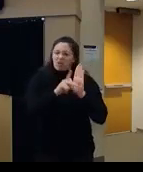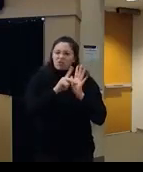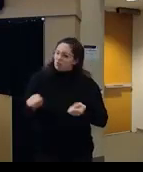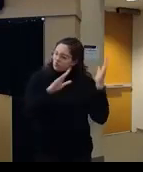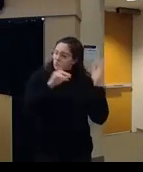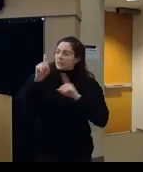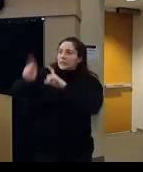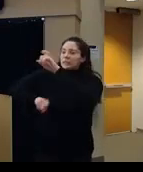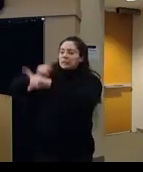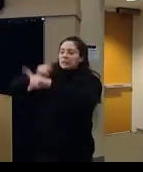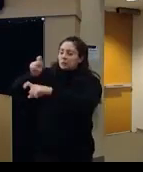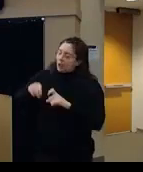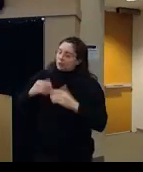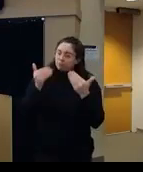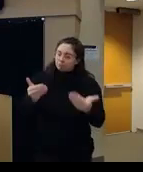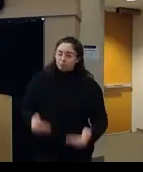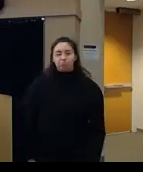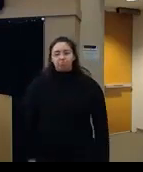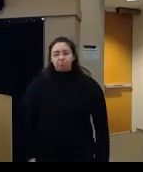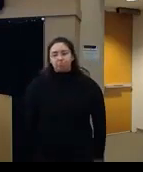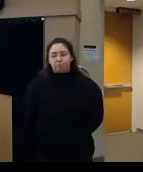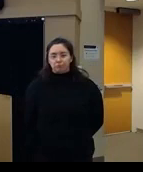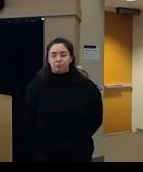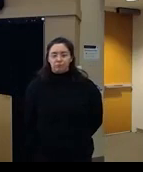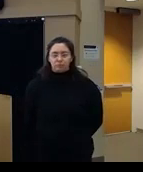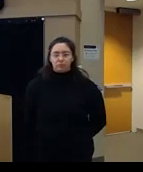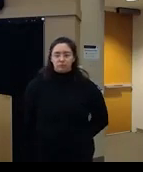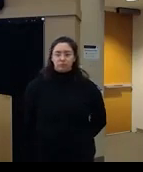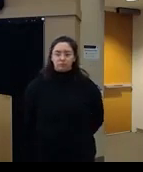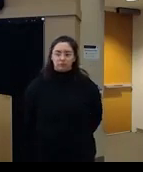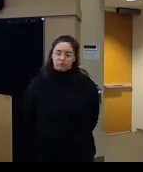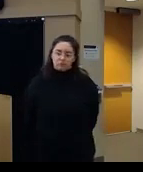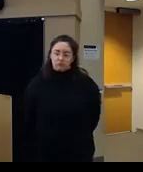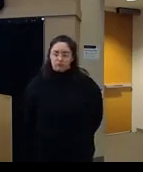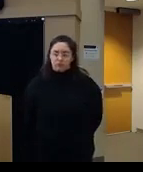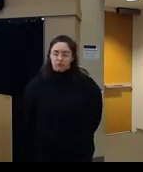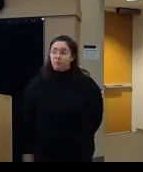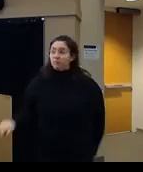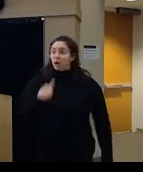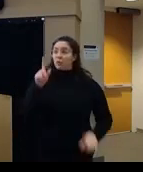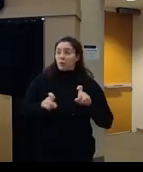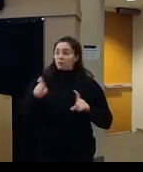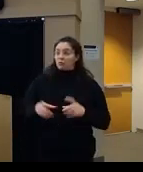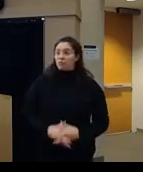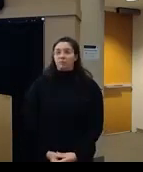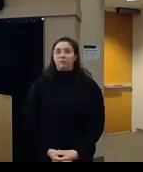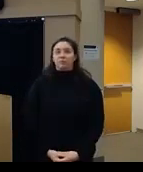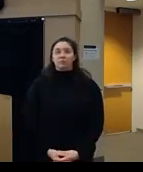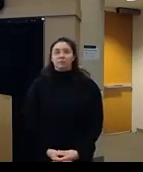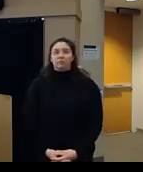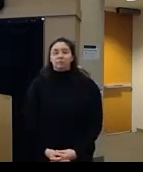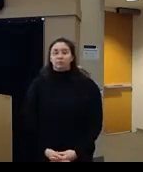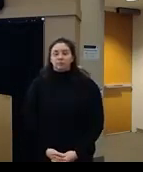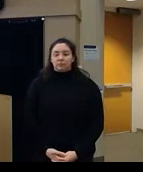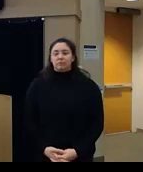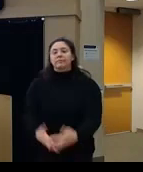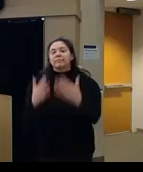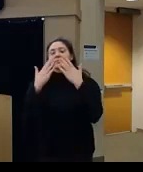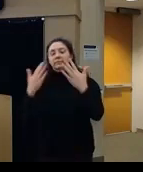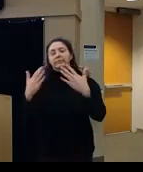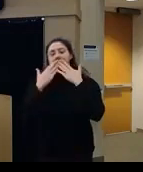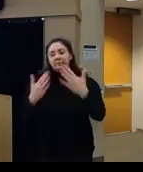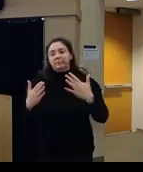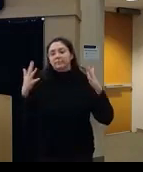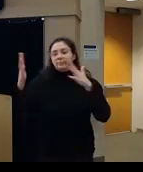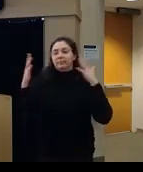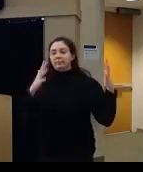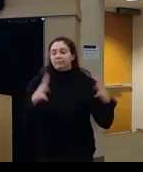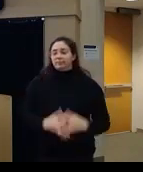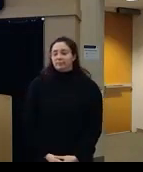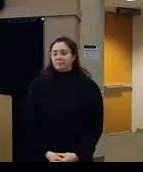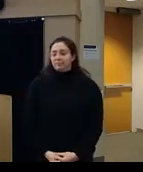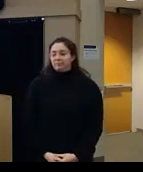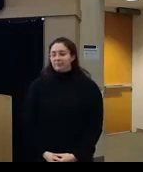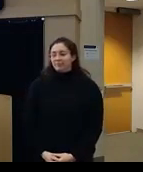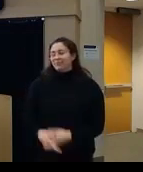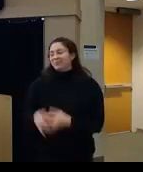learn any other questions thank Youk you I want to thank you let us thank you for